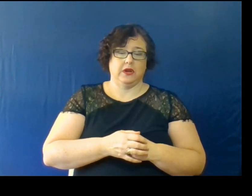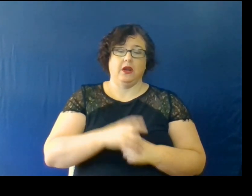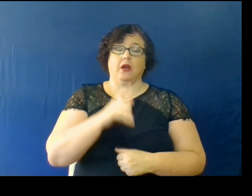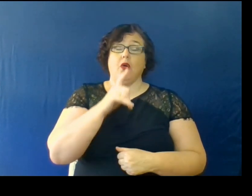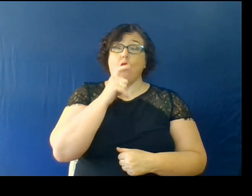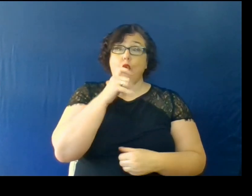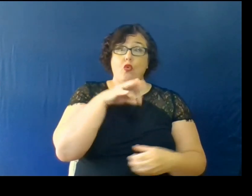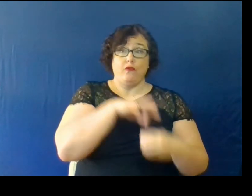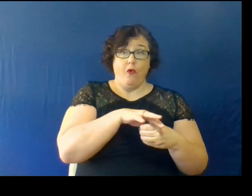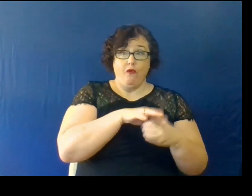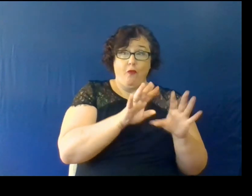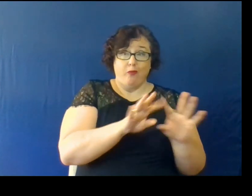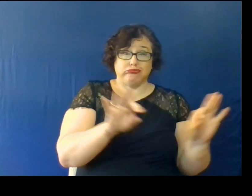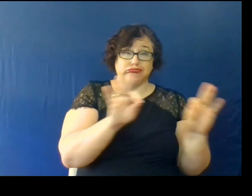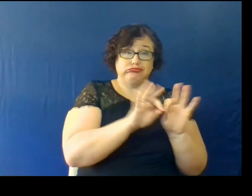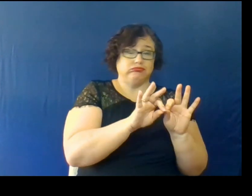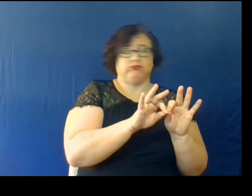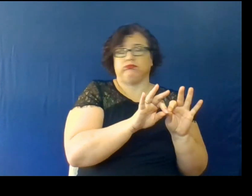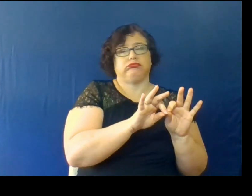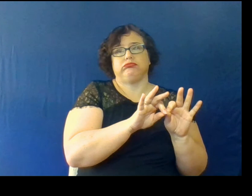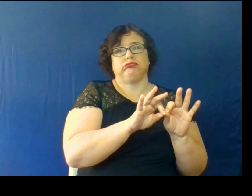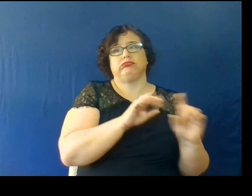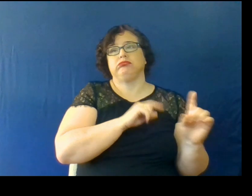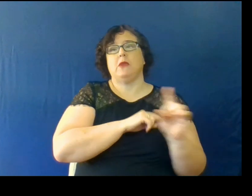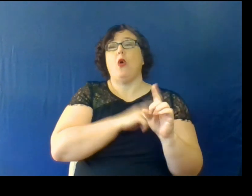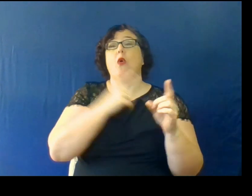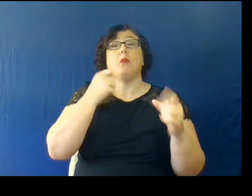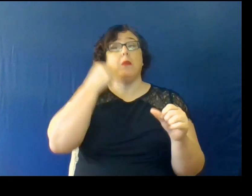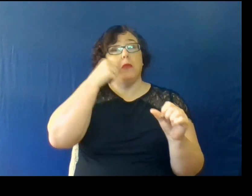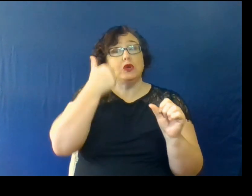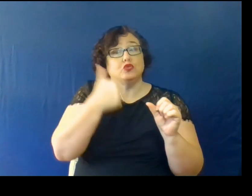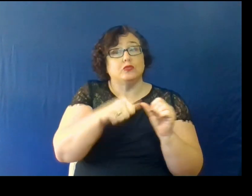but remember what matters is what happens in the world as a result of that vote.